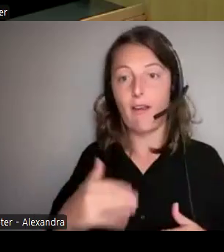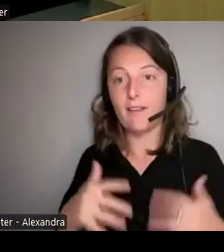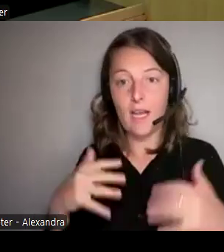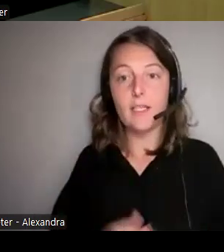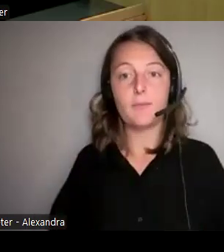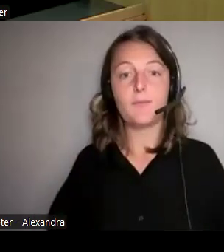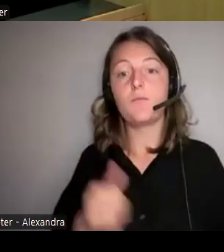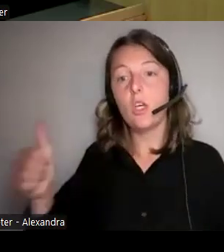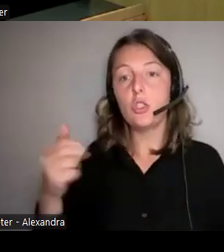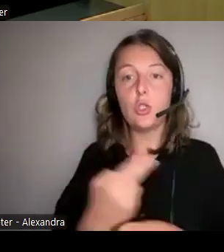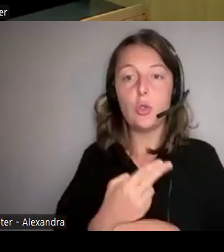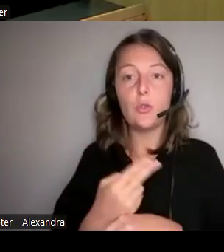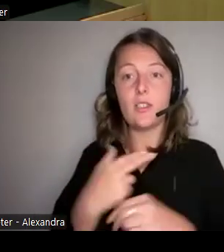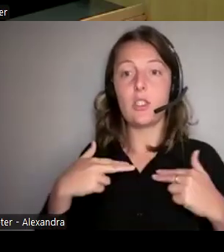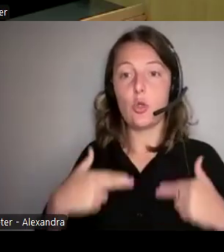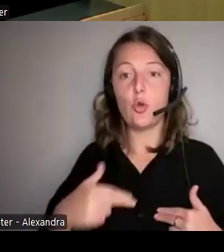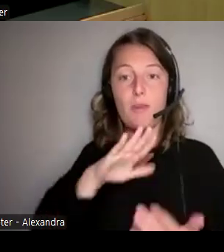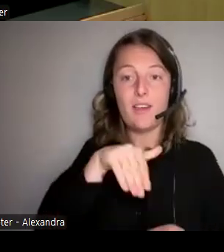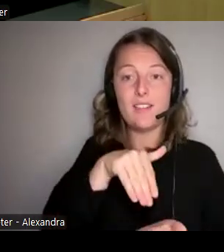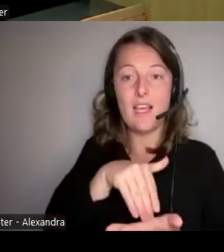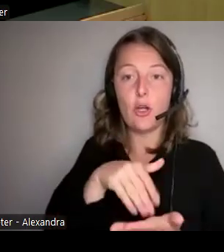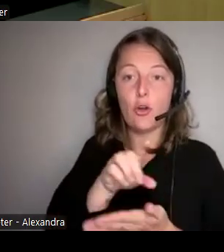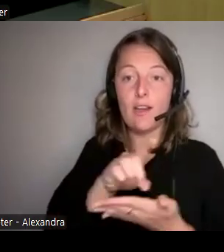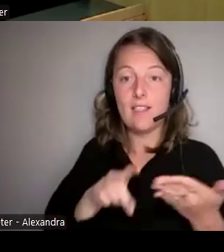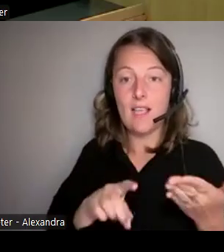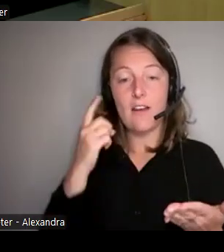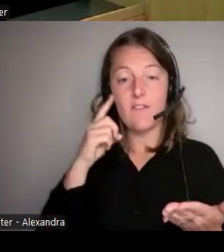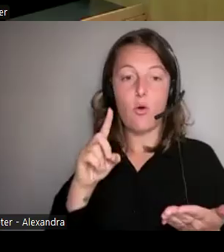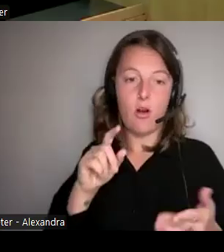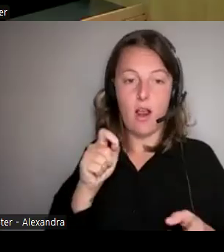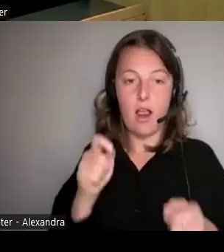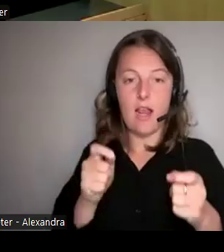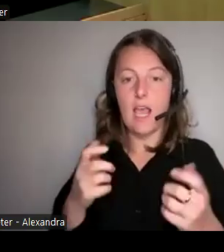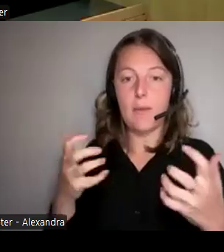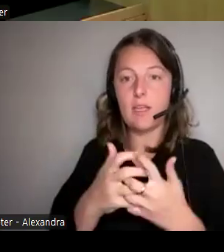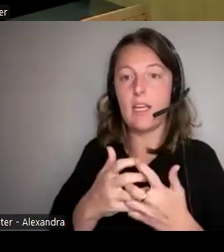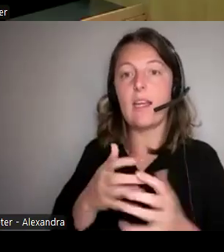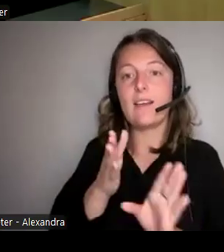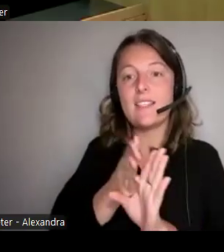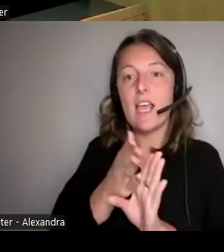Um she uses human- centered design for adapting psychosocial interventions and in the use of